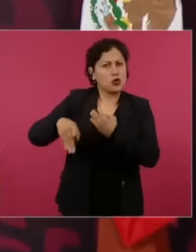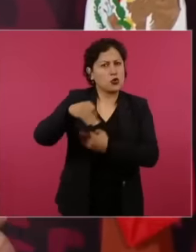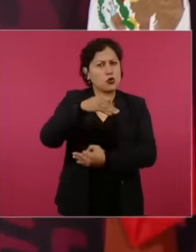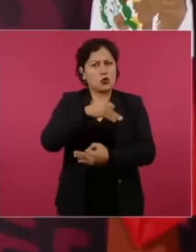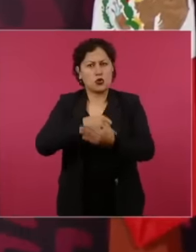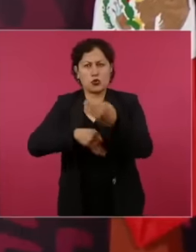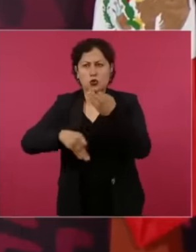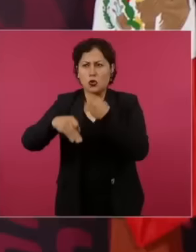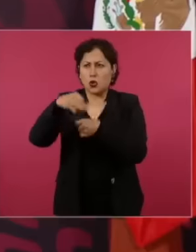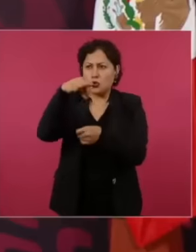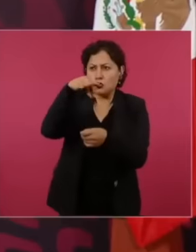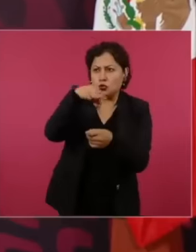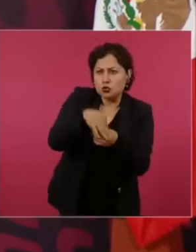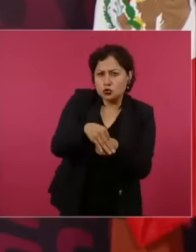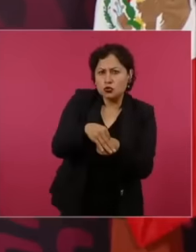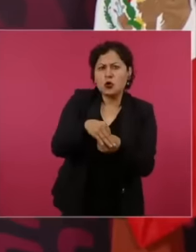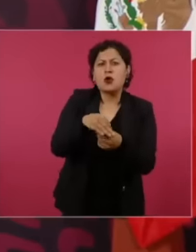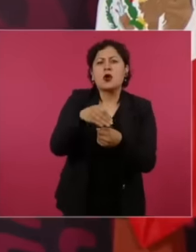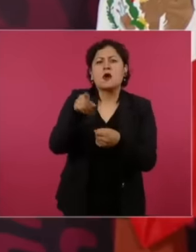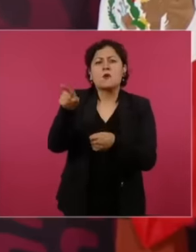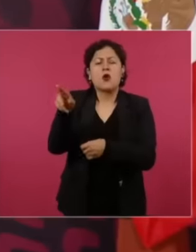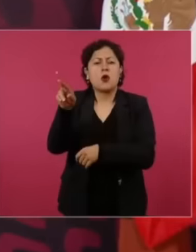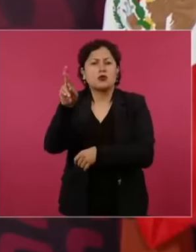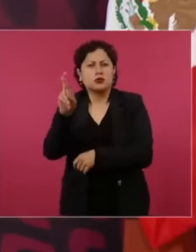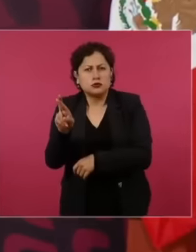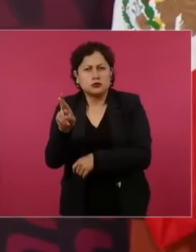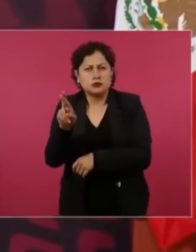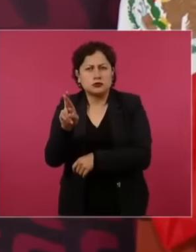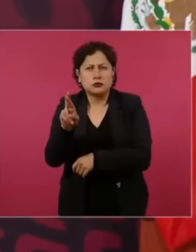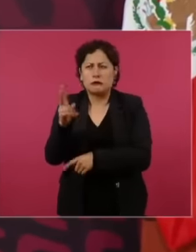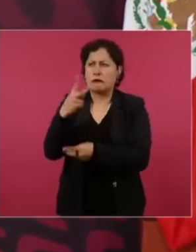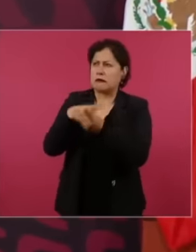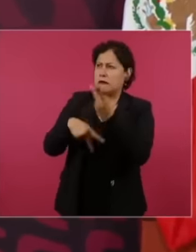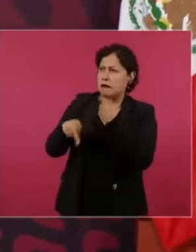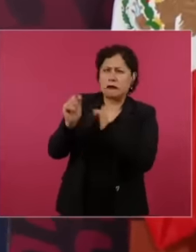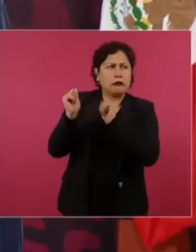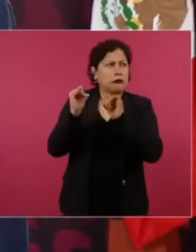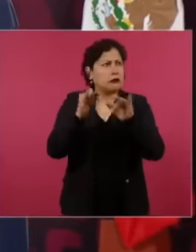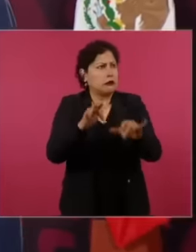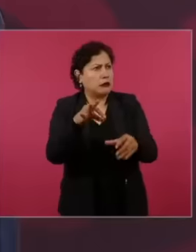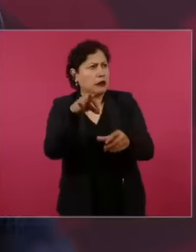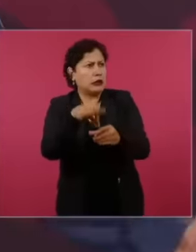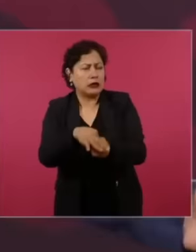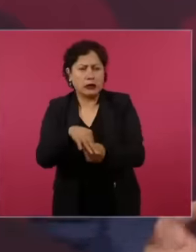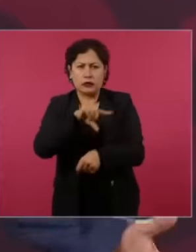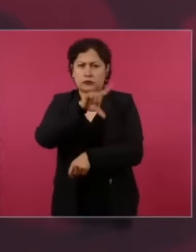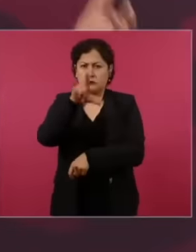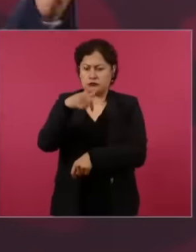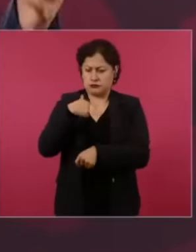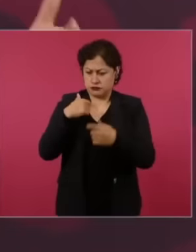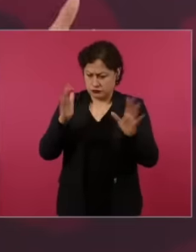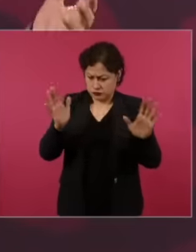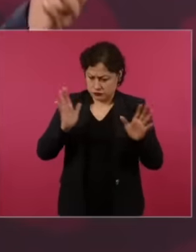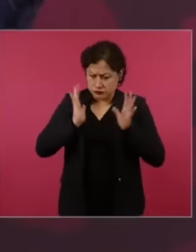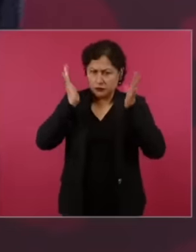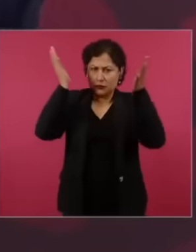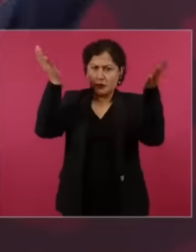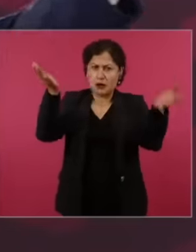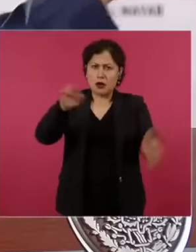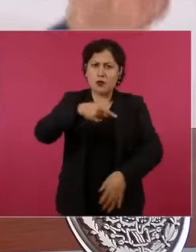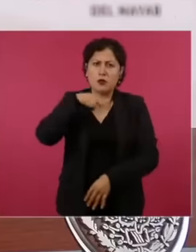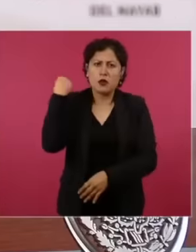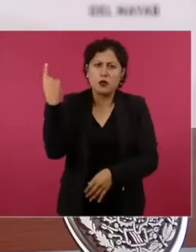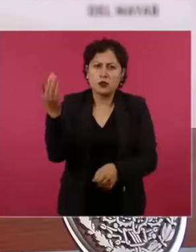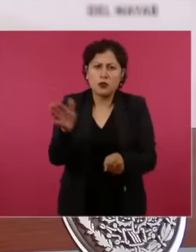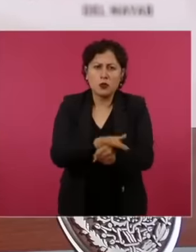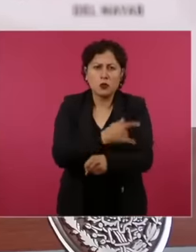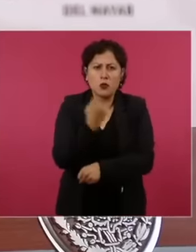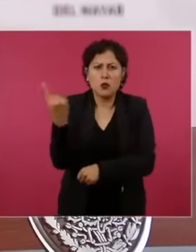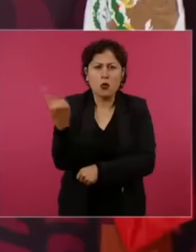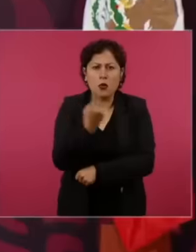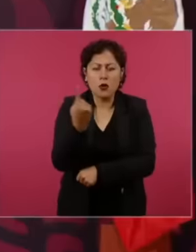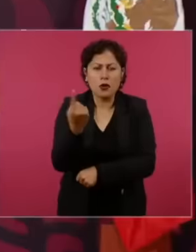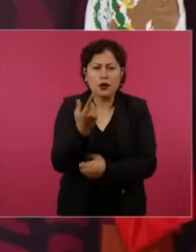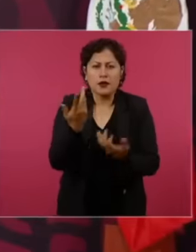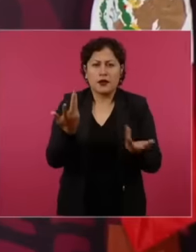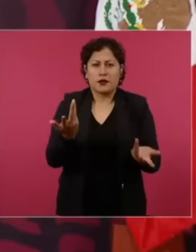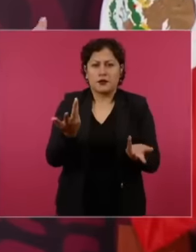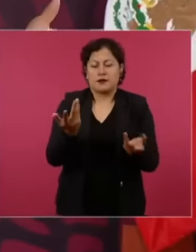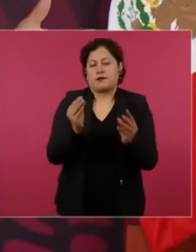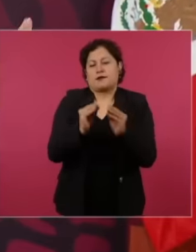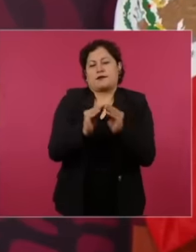lost Well, yes, Premier class from Madrid to